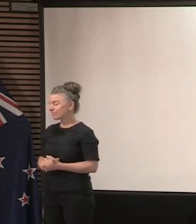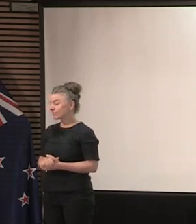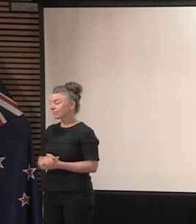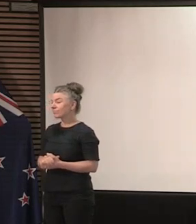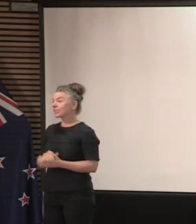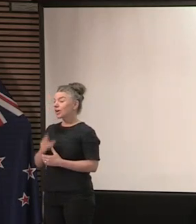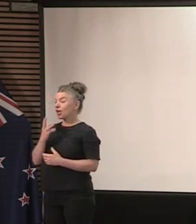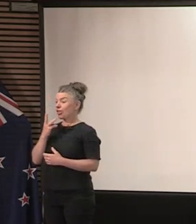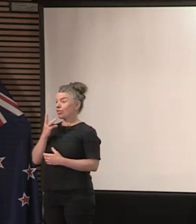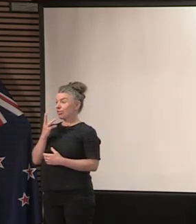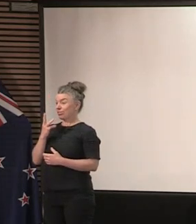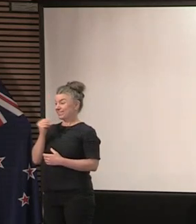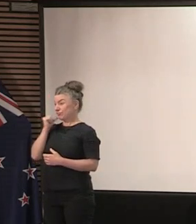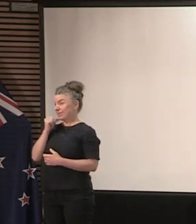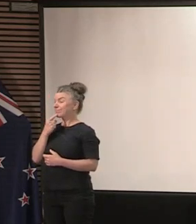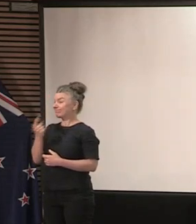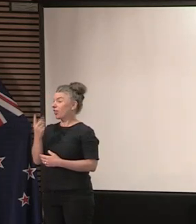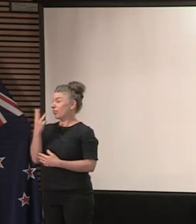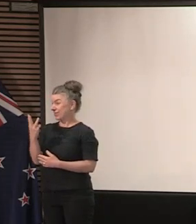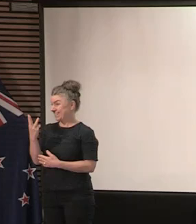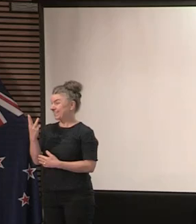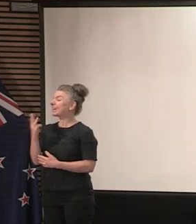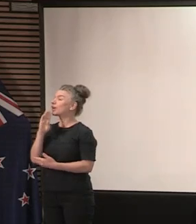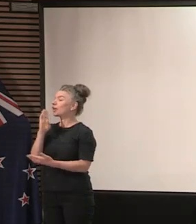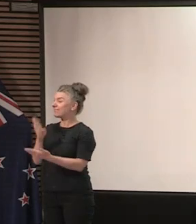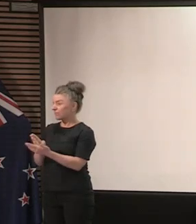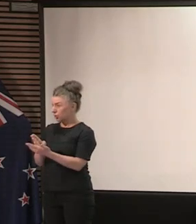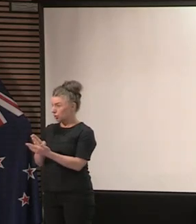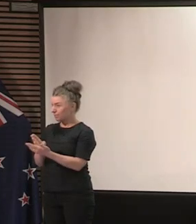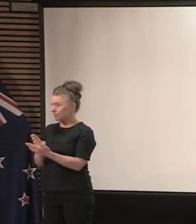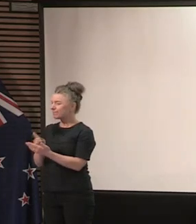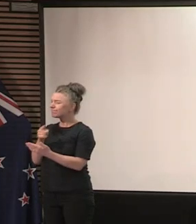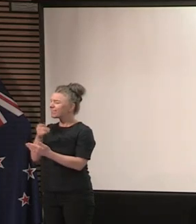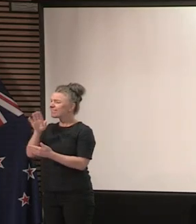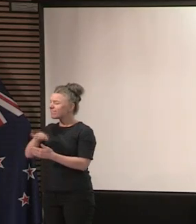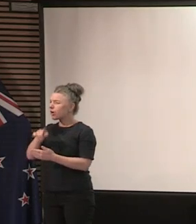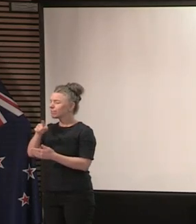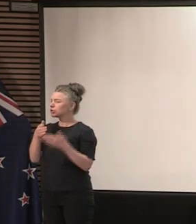same as yesterday. Let me briefly explain. There were